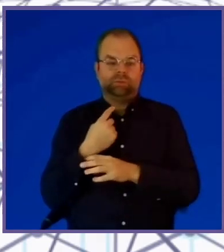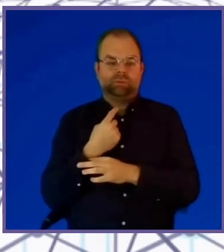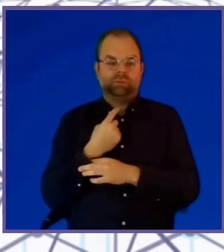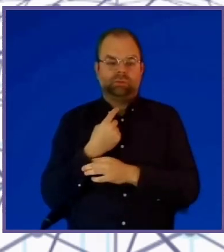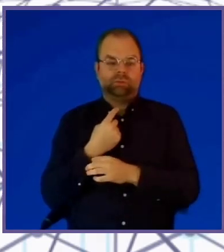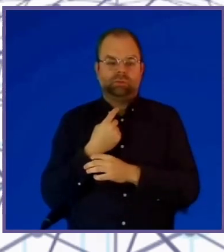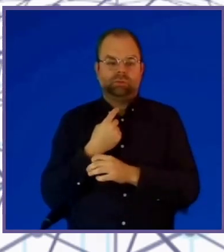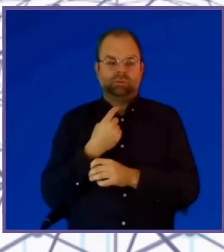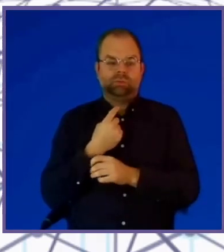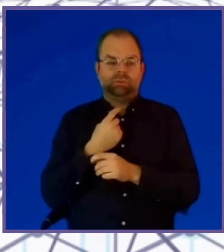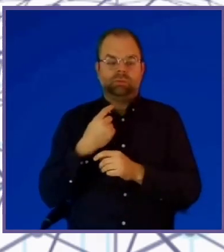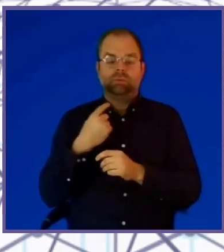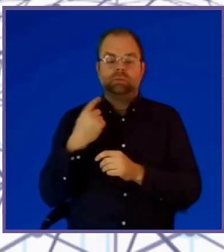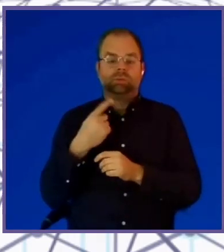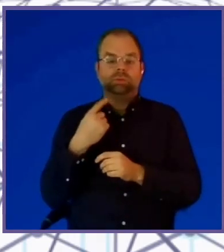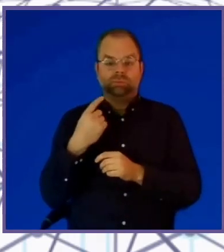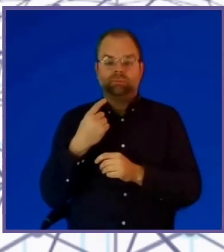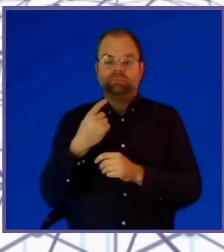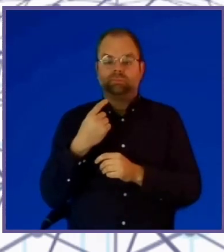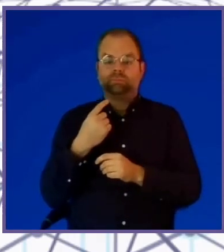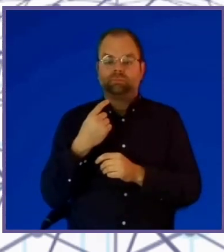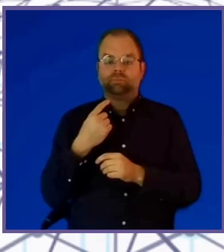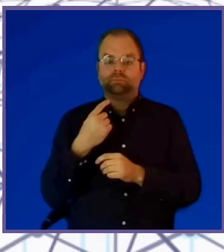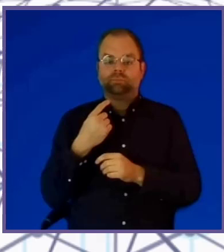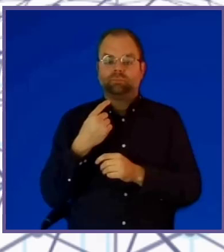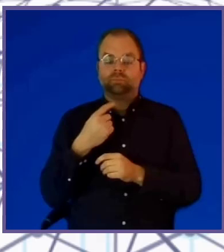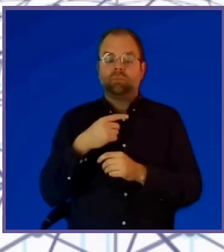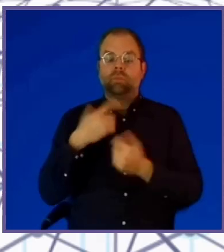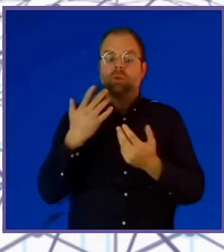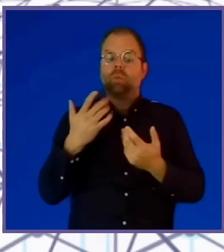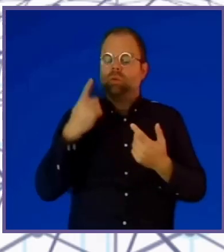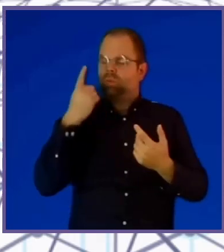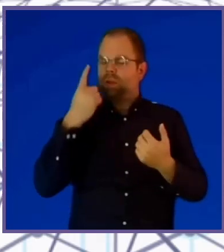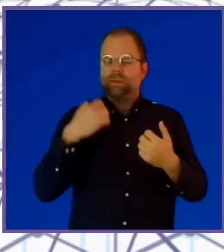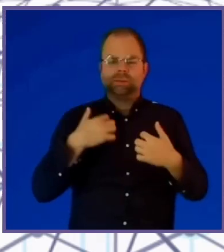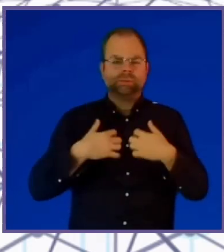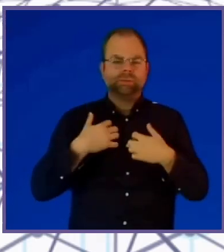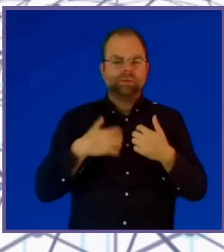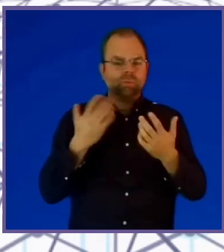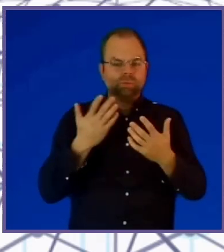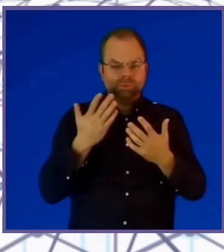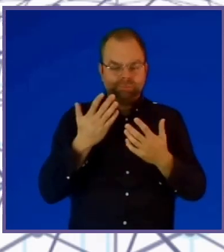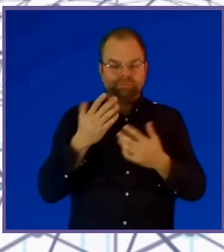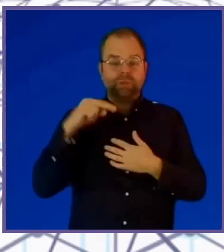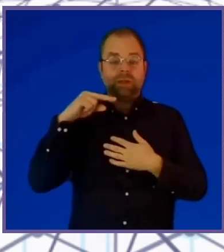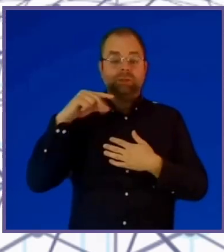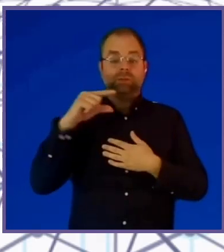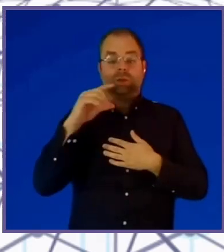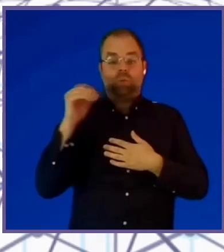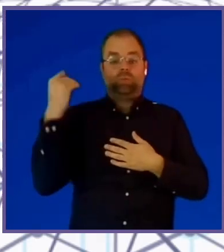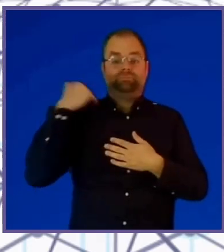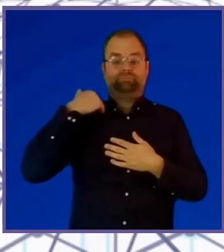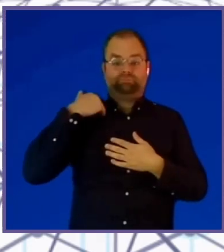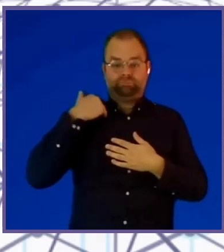So we drove 8 hours to their ruler clinic with a 3D printer and solar panels. I've done that many times.